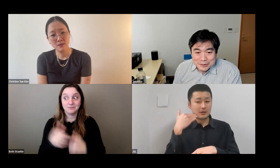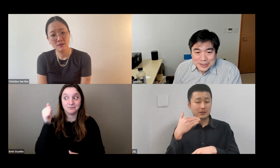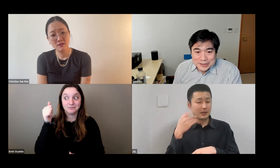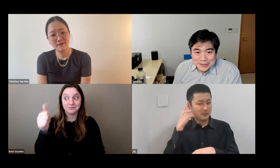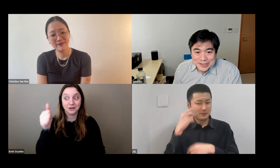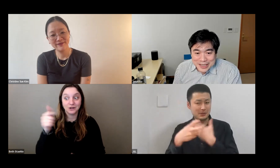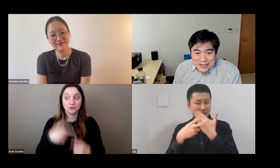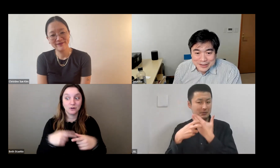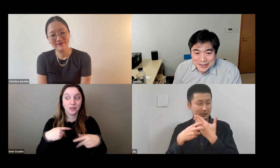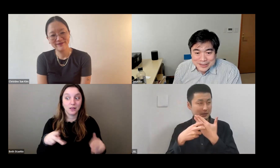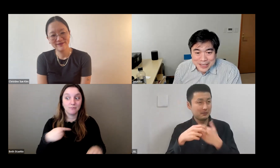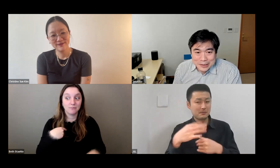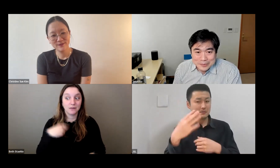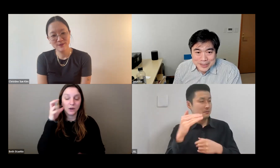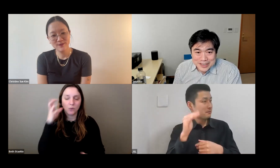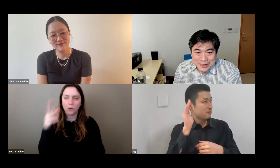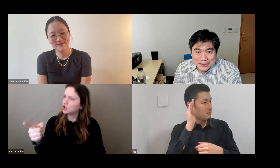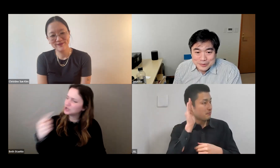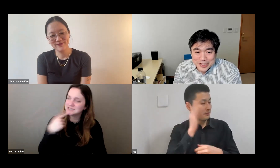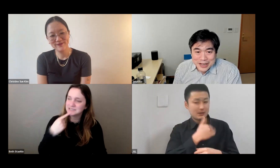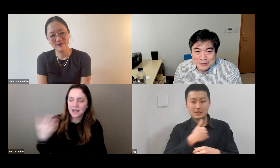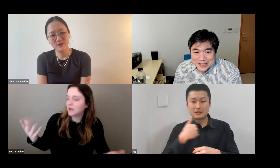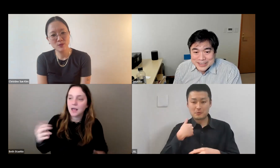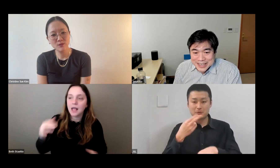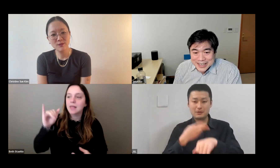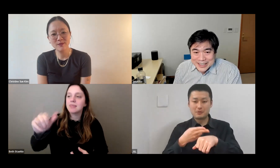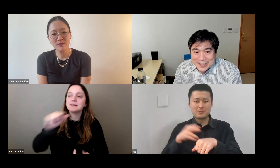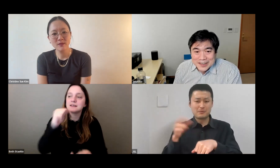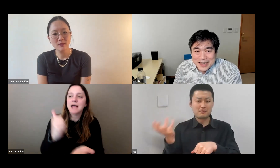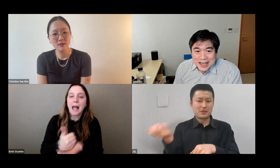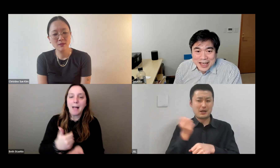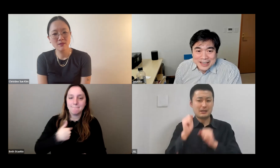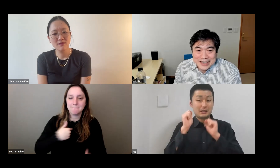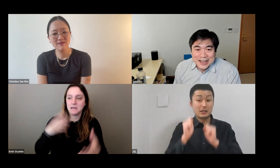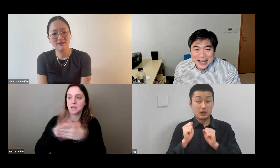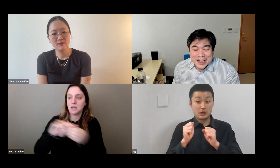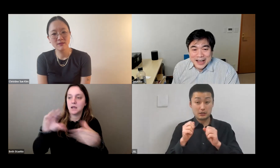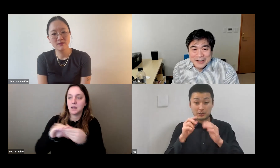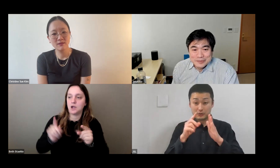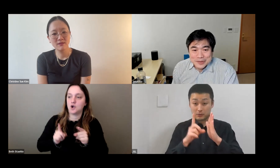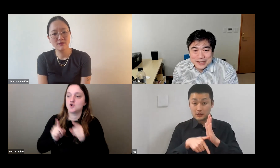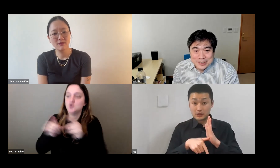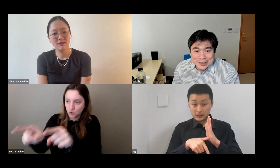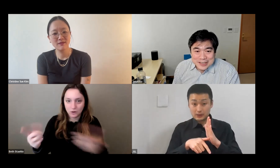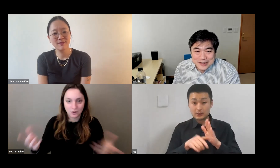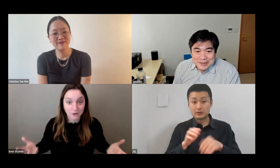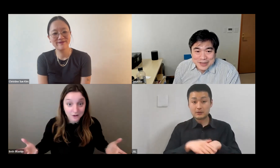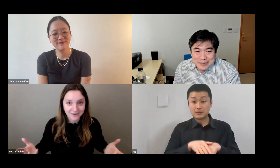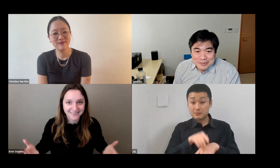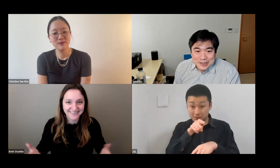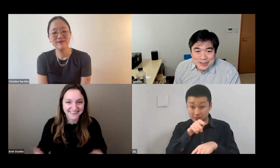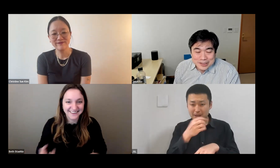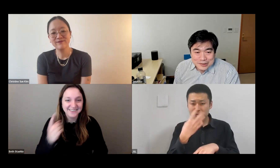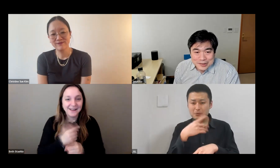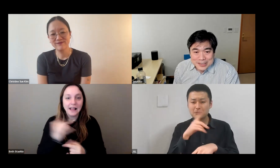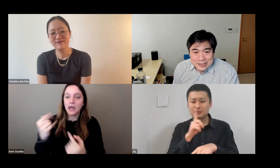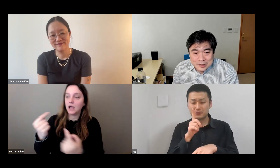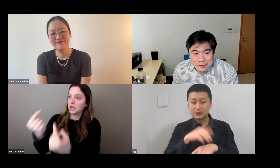what you're saying, but doesn't help me tell you what I want to say.” And I'm you know, I'm curious, you know,